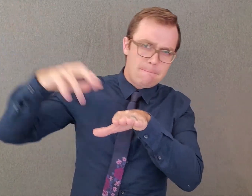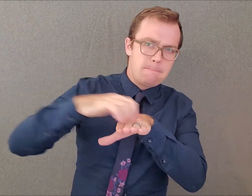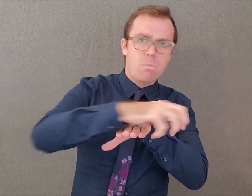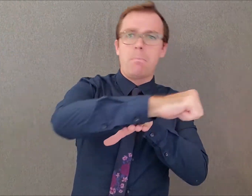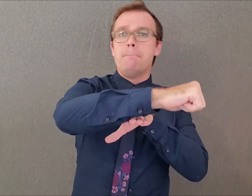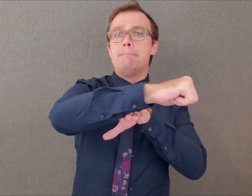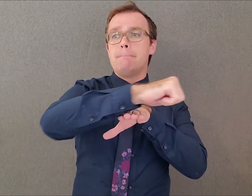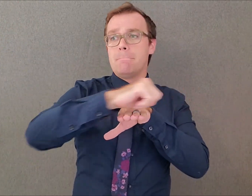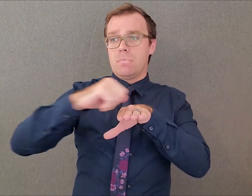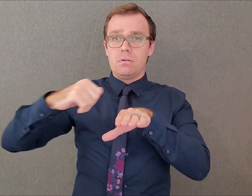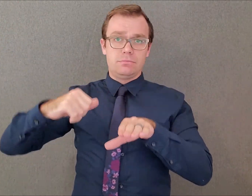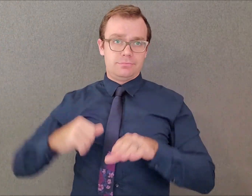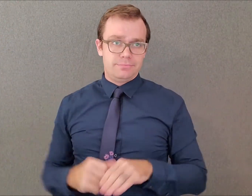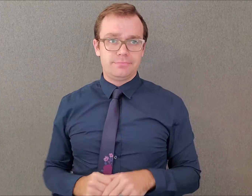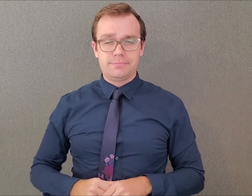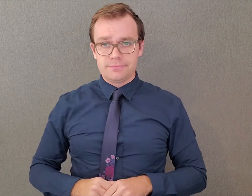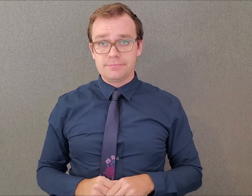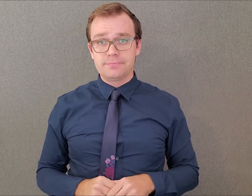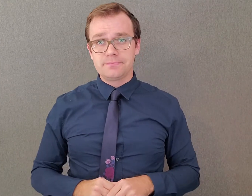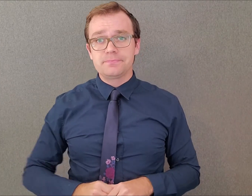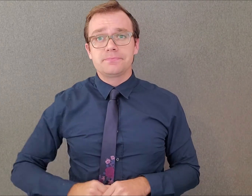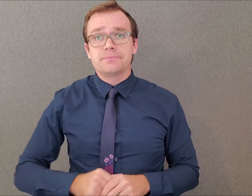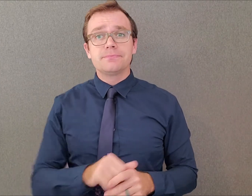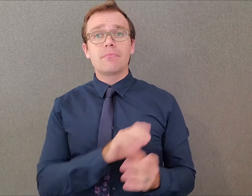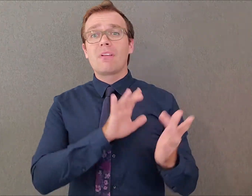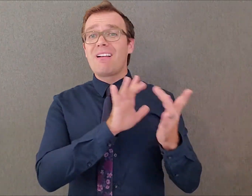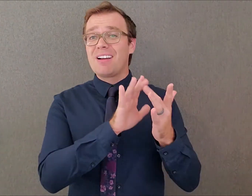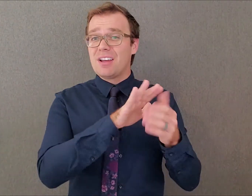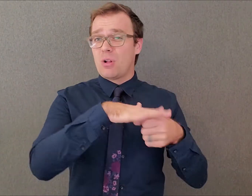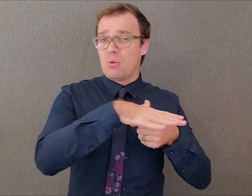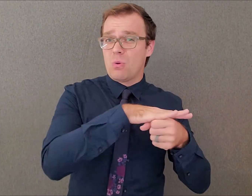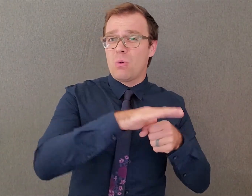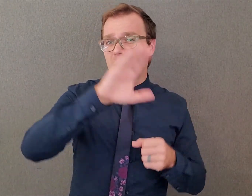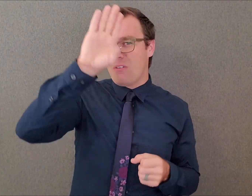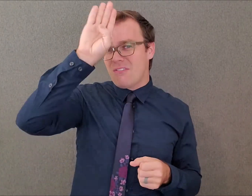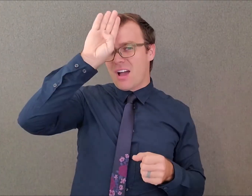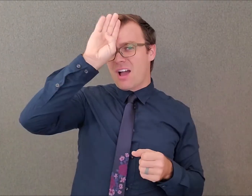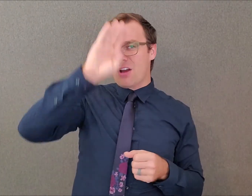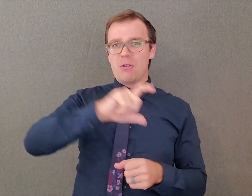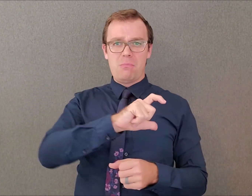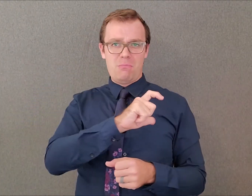to landslides and rockslides. Contact your local fire, police,